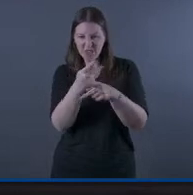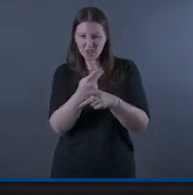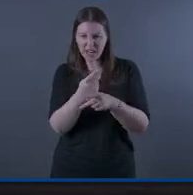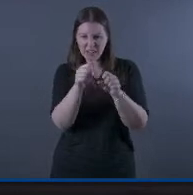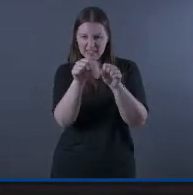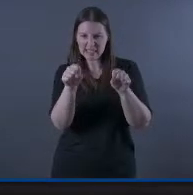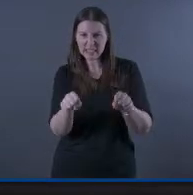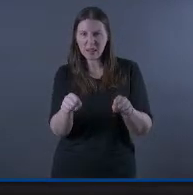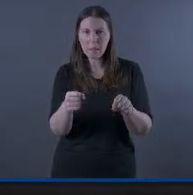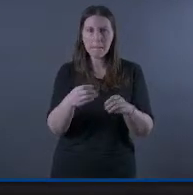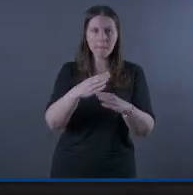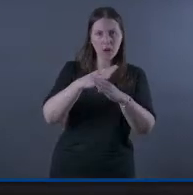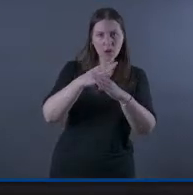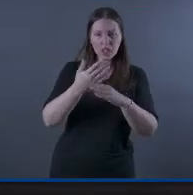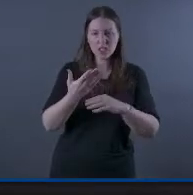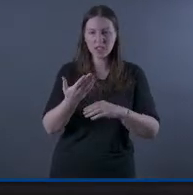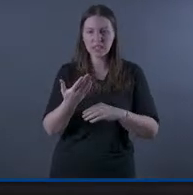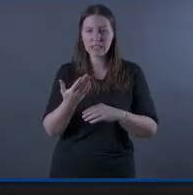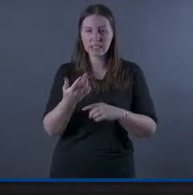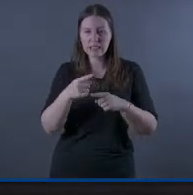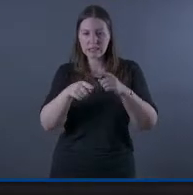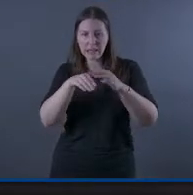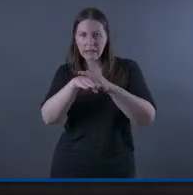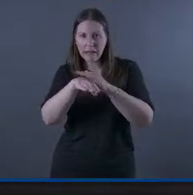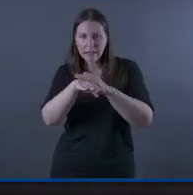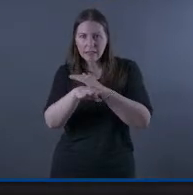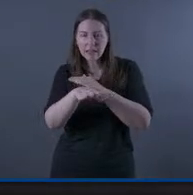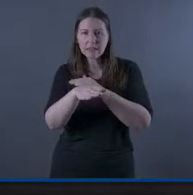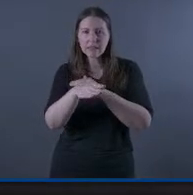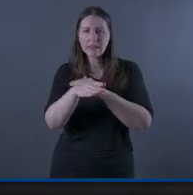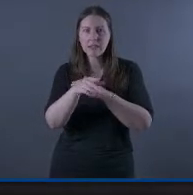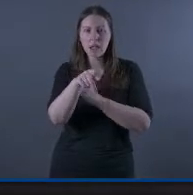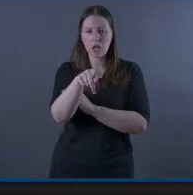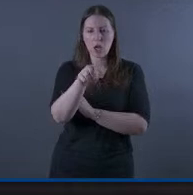specific to accessing the prep mod software,